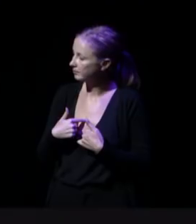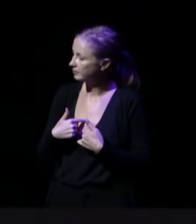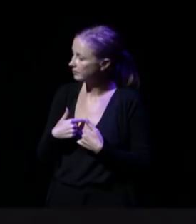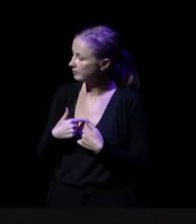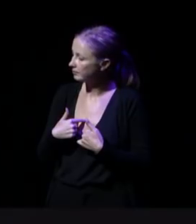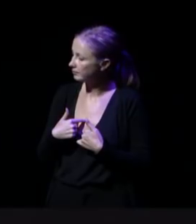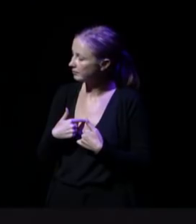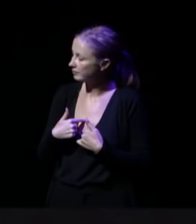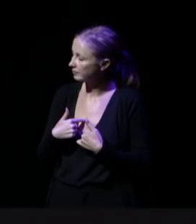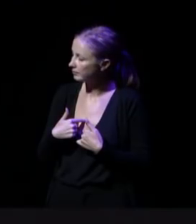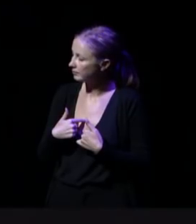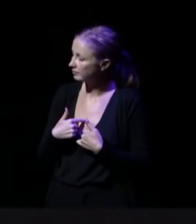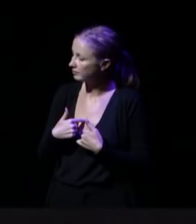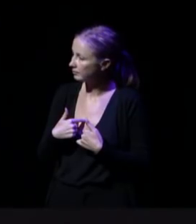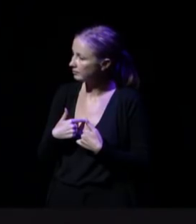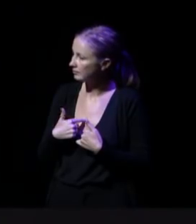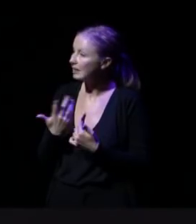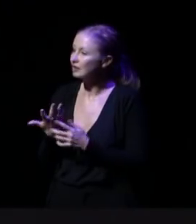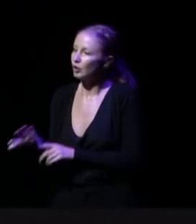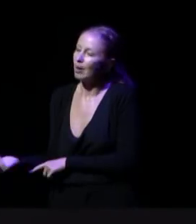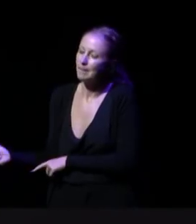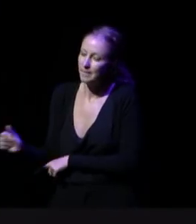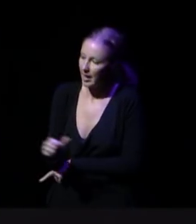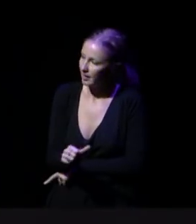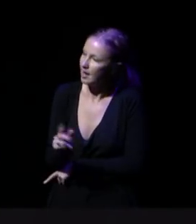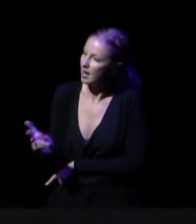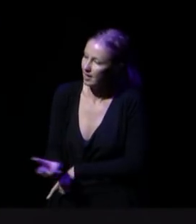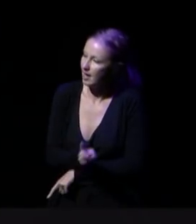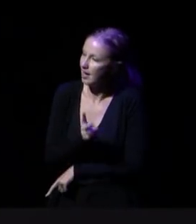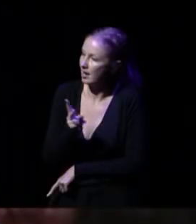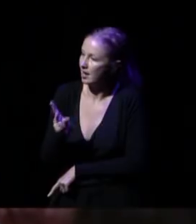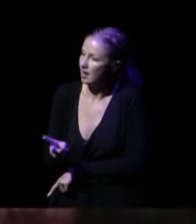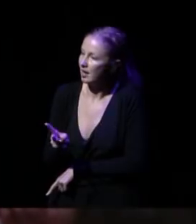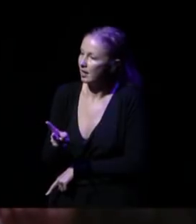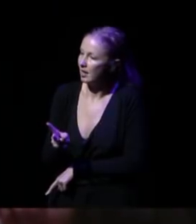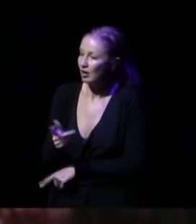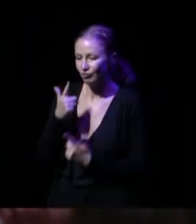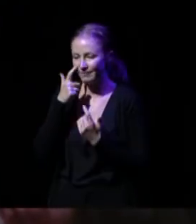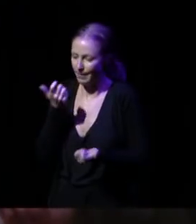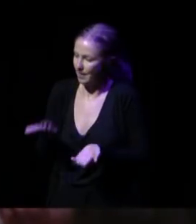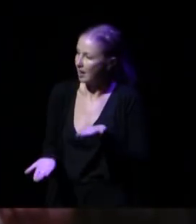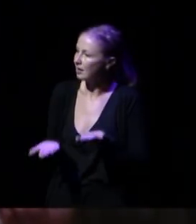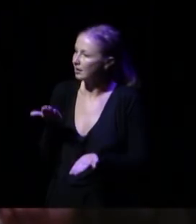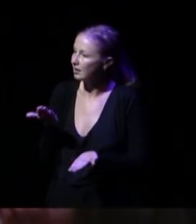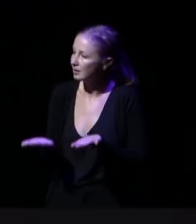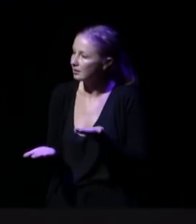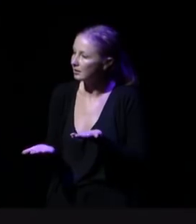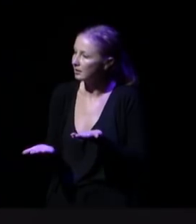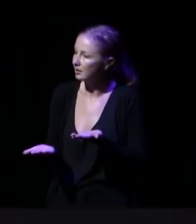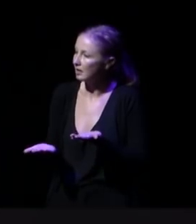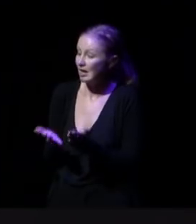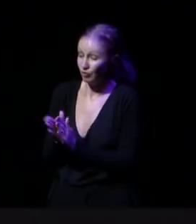and again to equanimity and to prioritise and privilege a kind